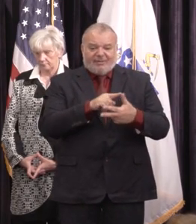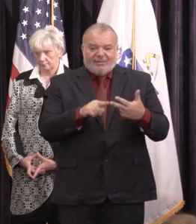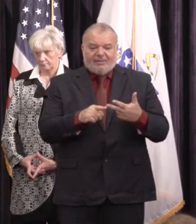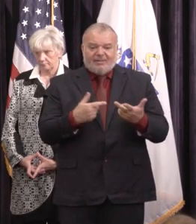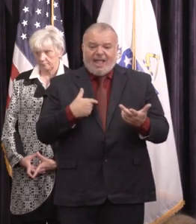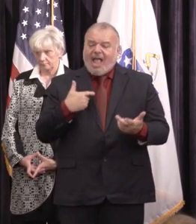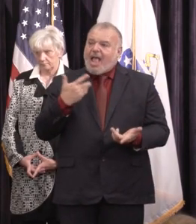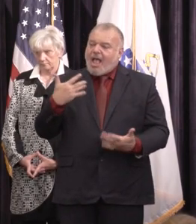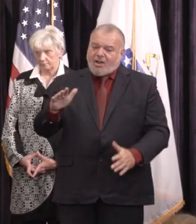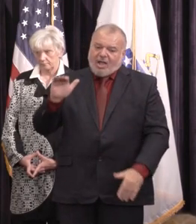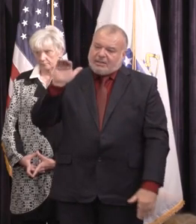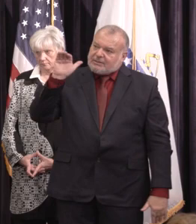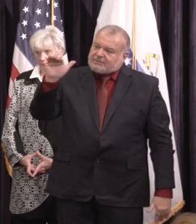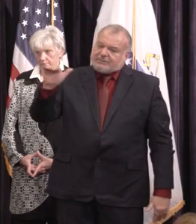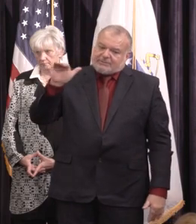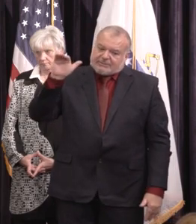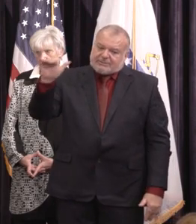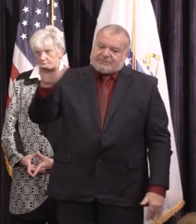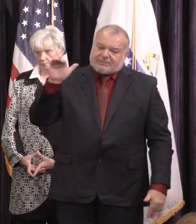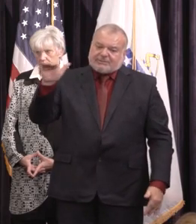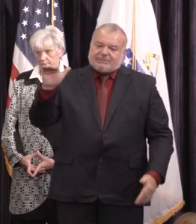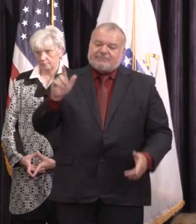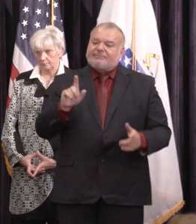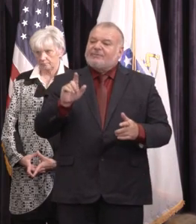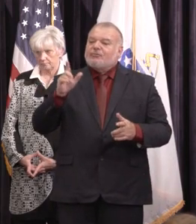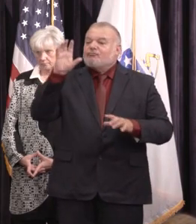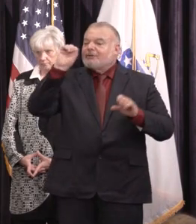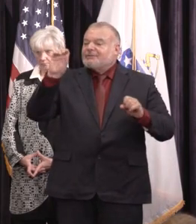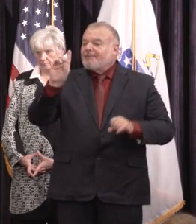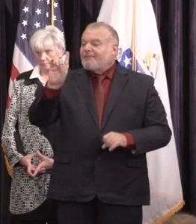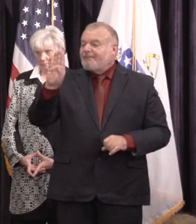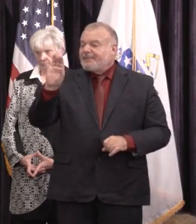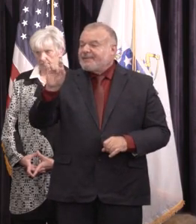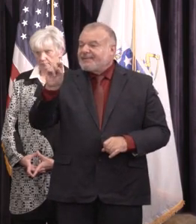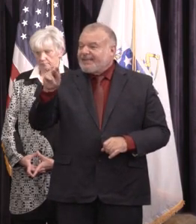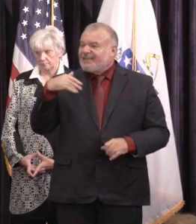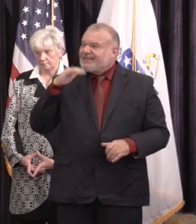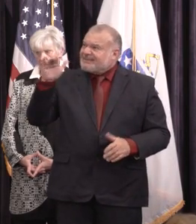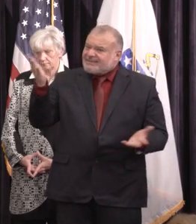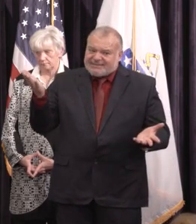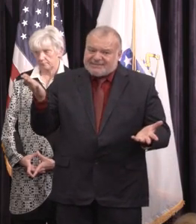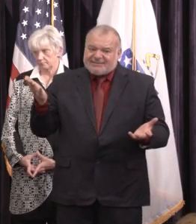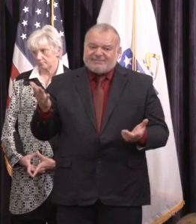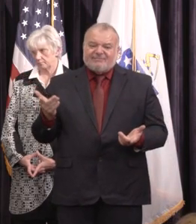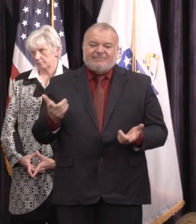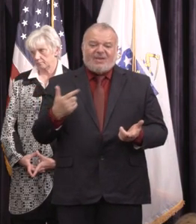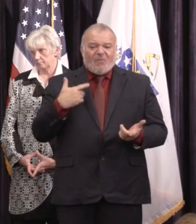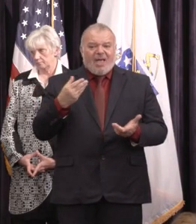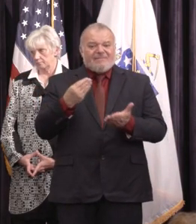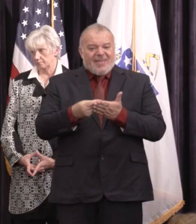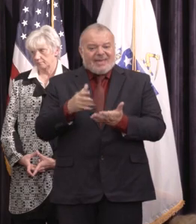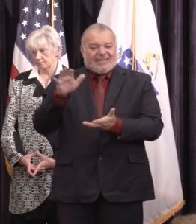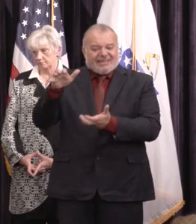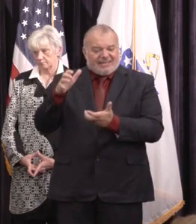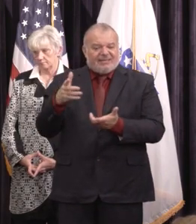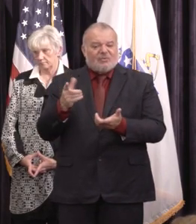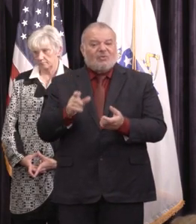for help and support through actual dollars and other ways to support infrastructure here in the